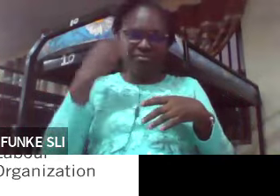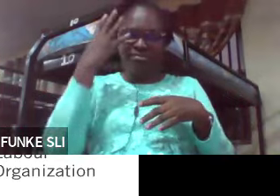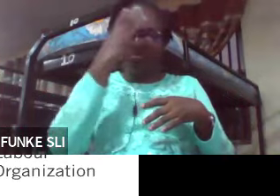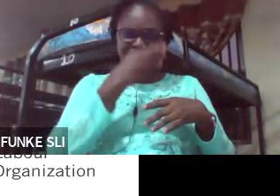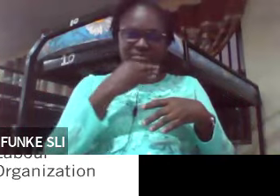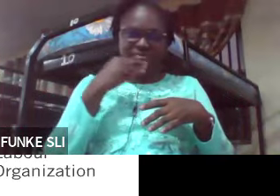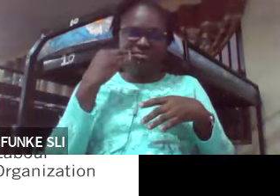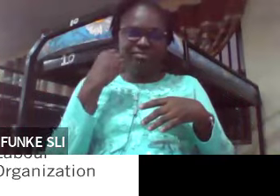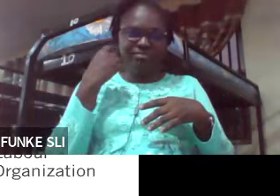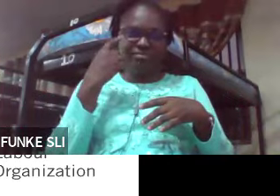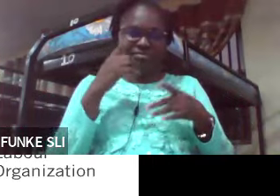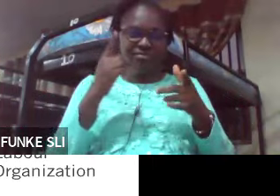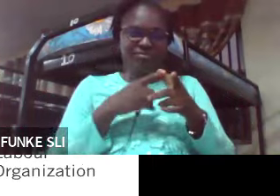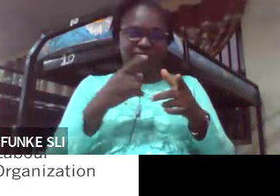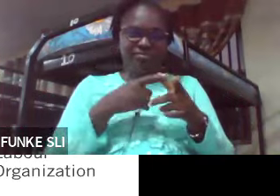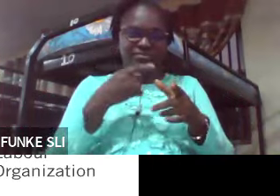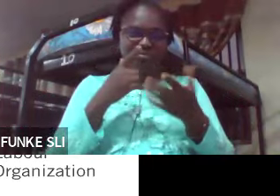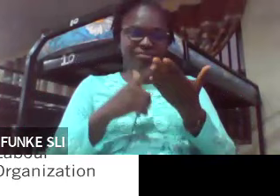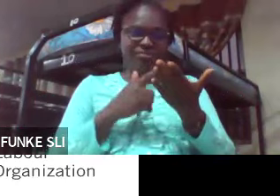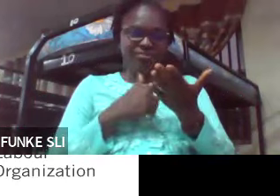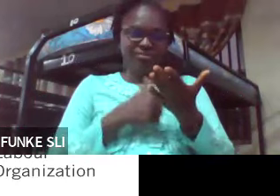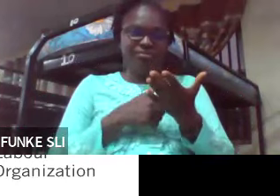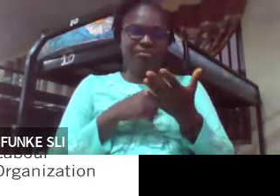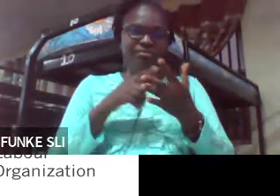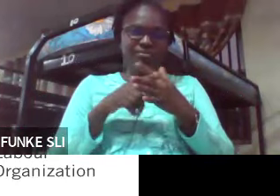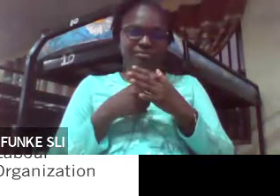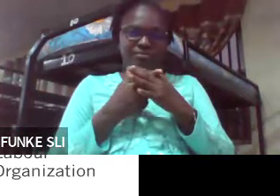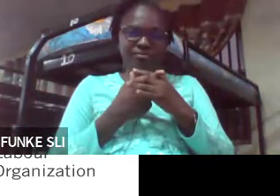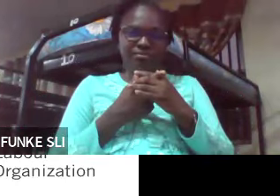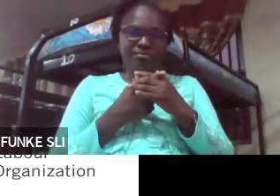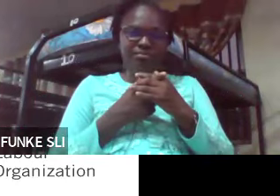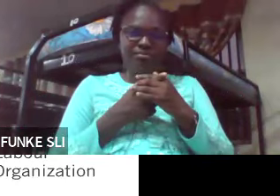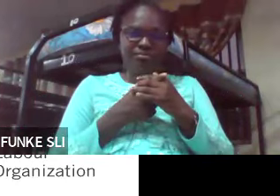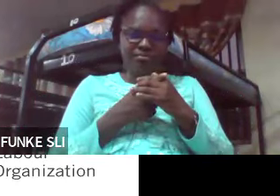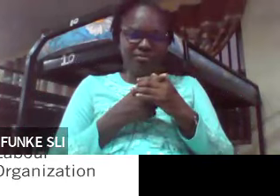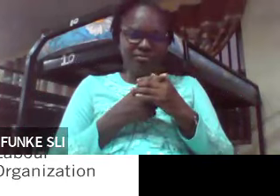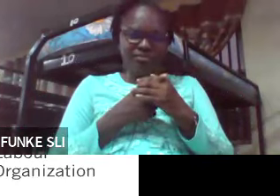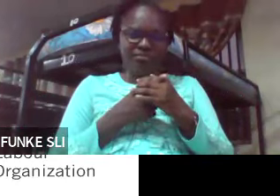Dotun Akinseinde: This is the 1st session of the getting started with entrepreneurship program.